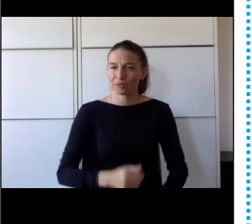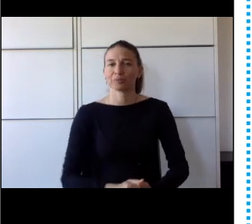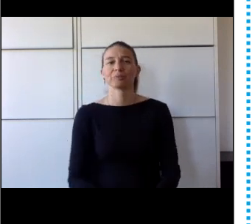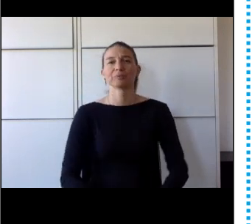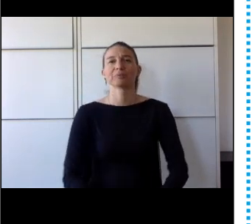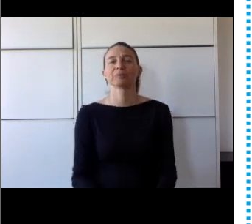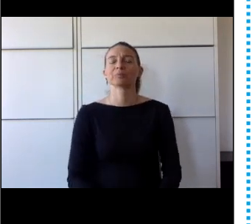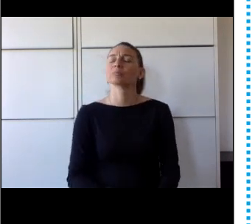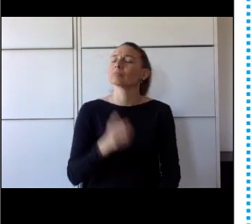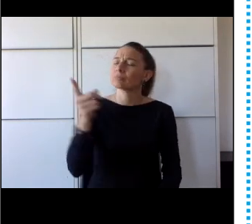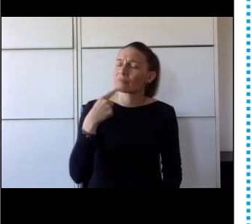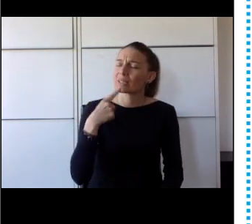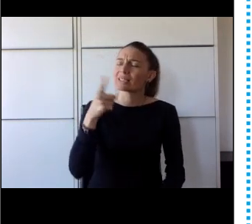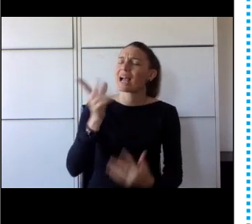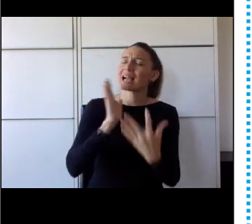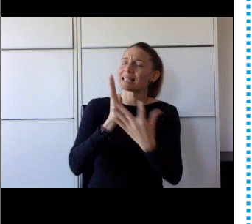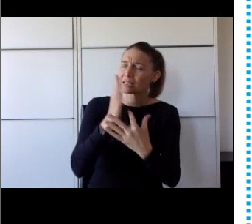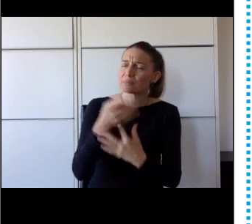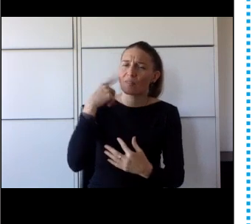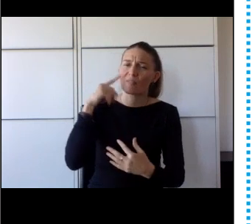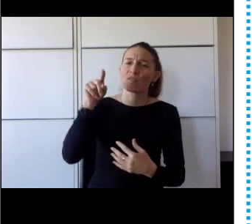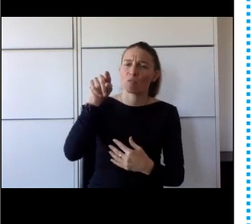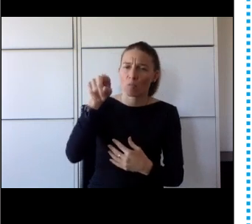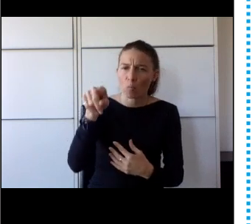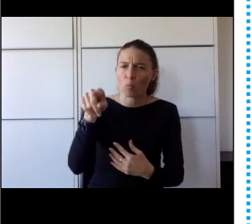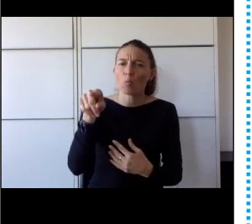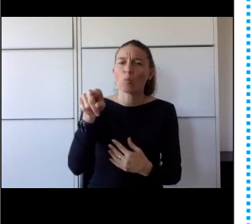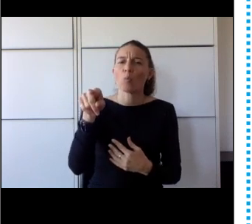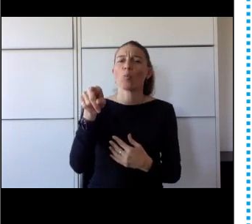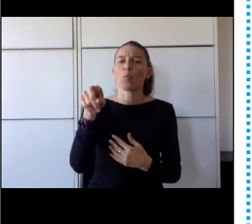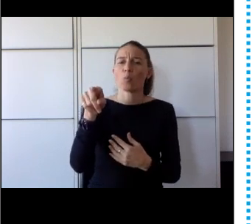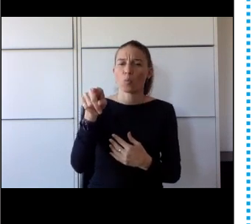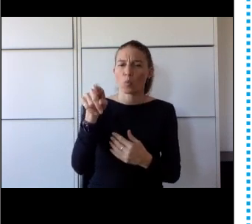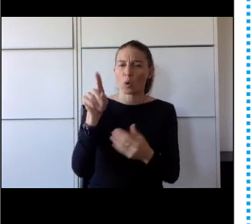and also the work EDF is doing on that so I'll put the questions together.